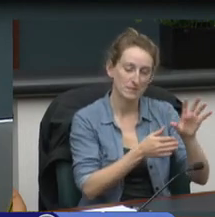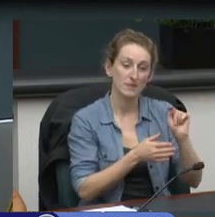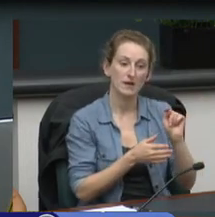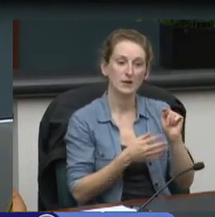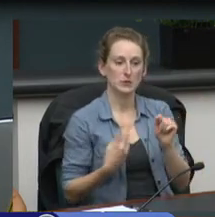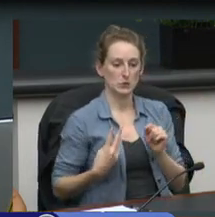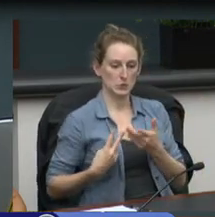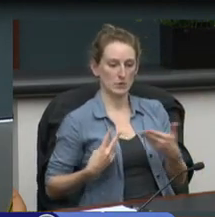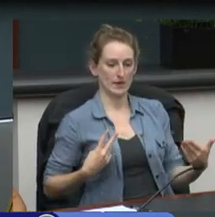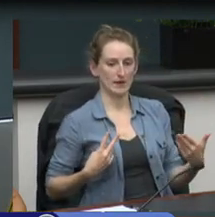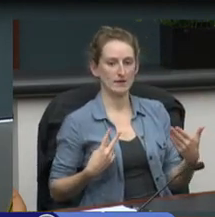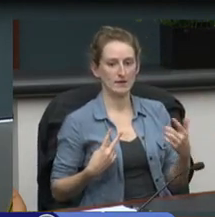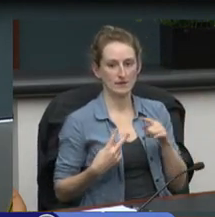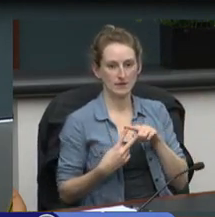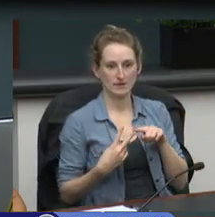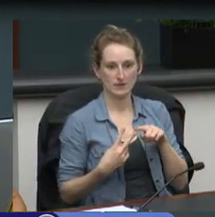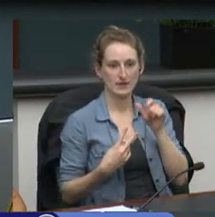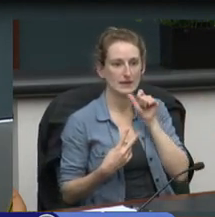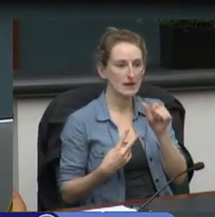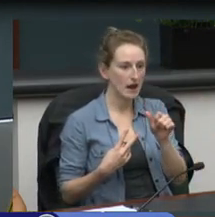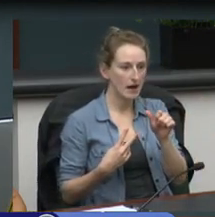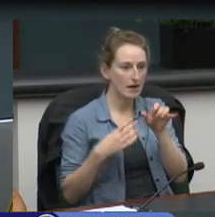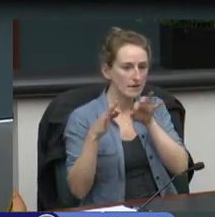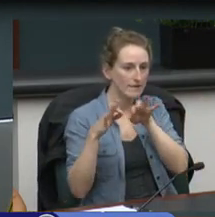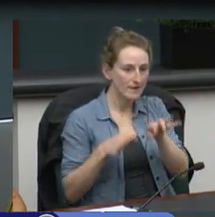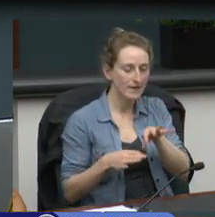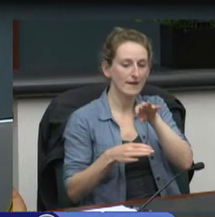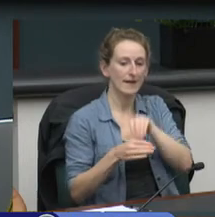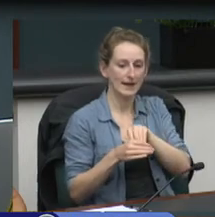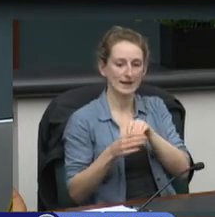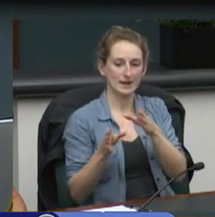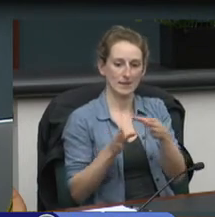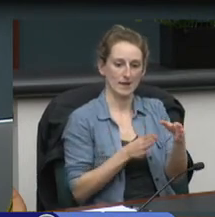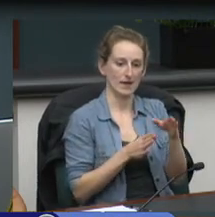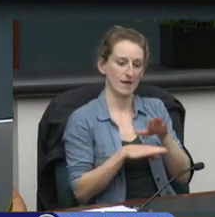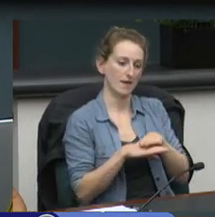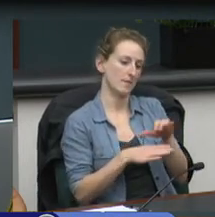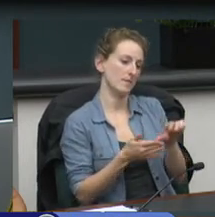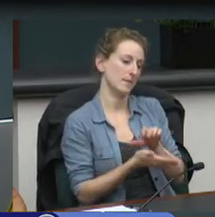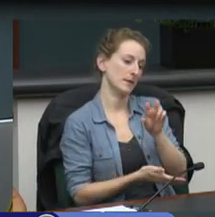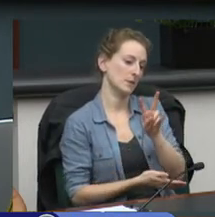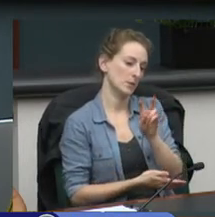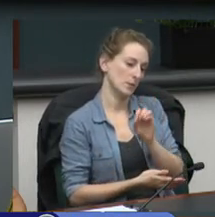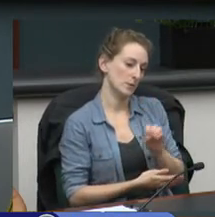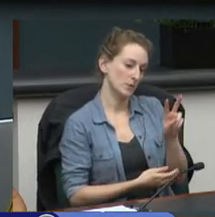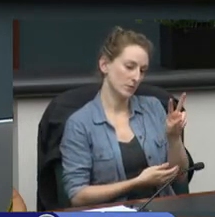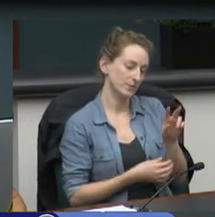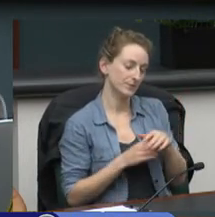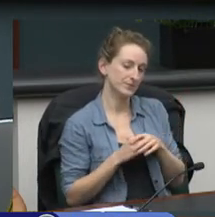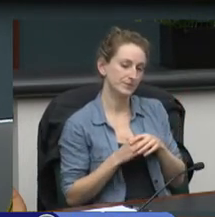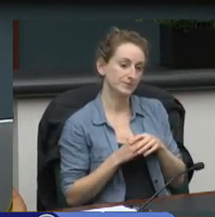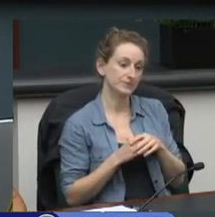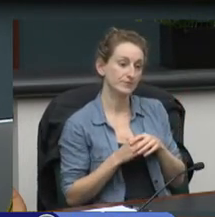not actually defined in the plan as it is on page 202 it defines the US EPA it